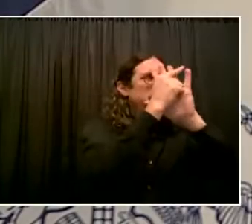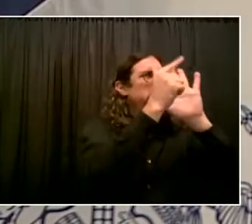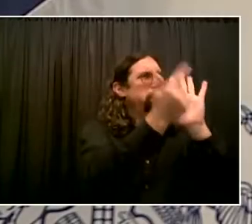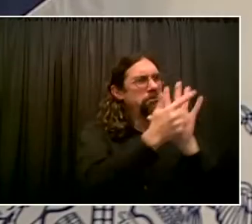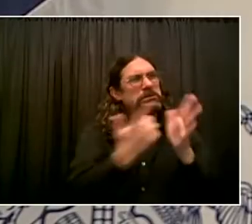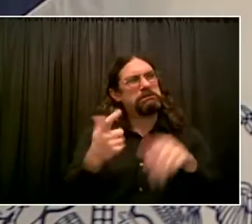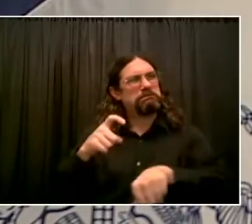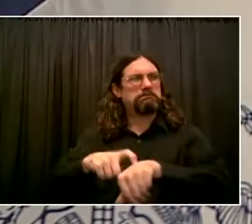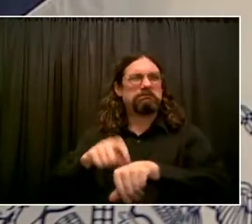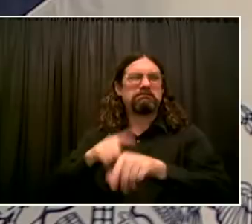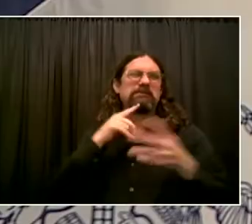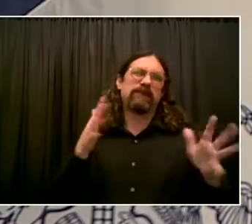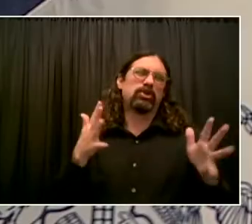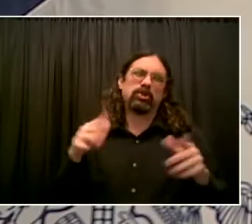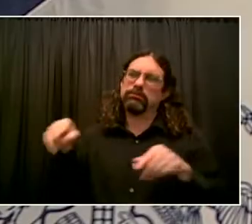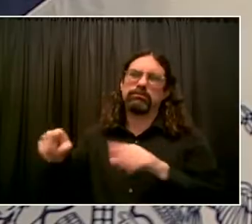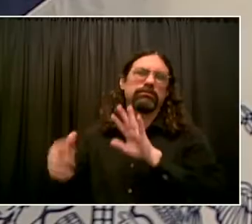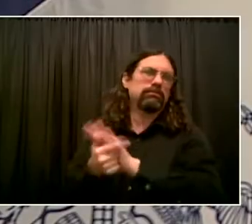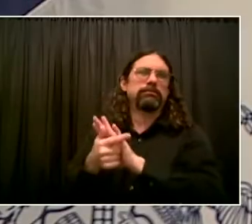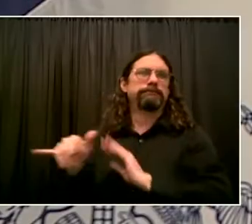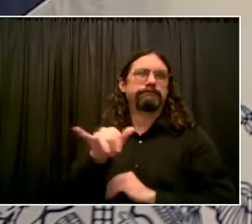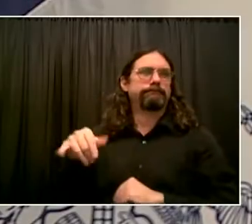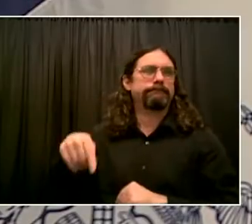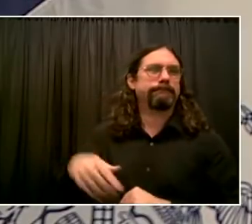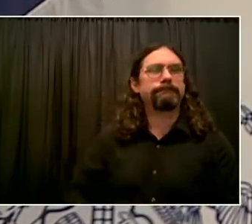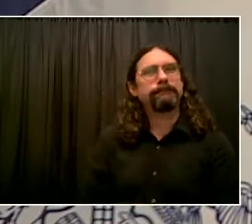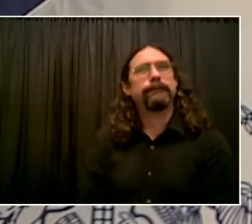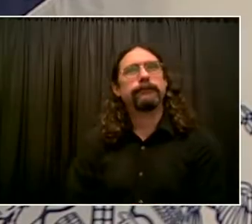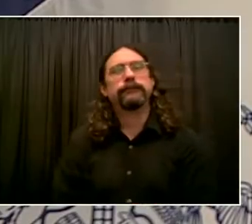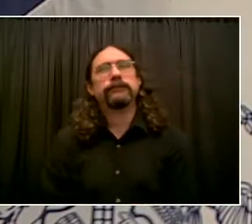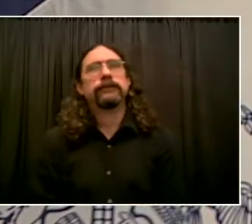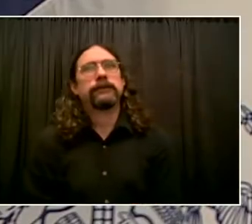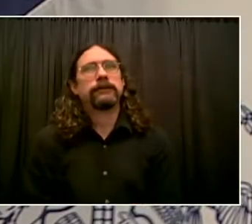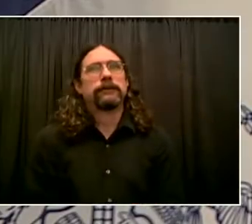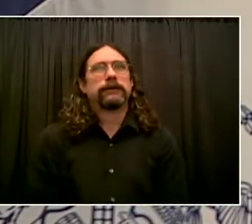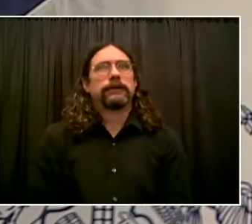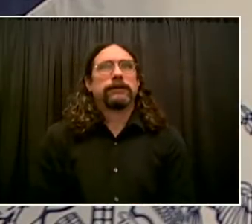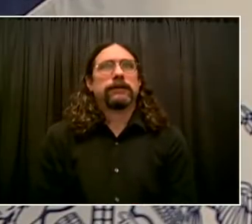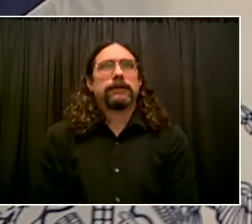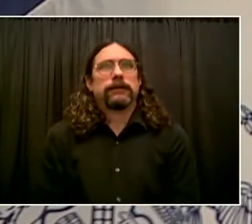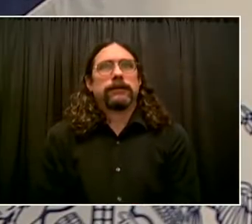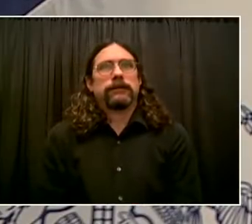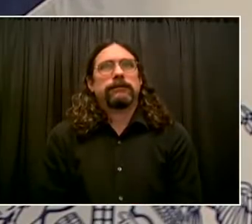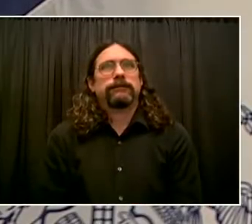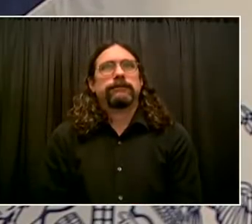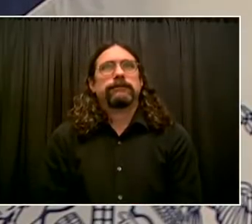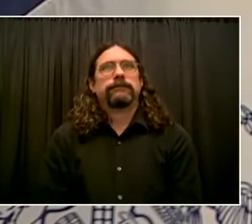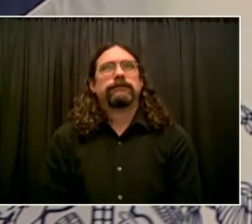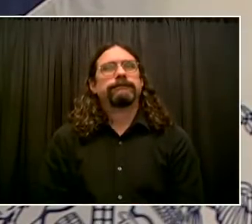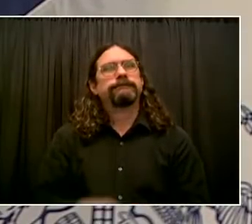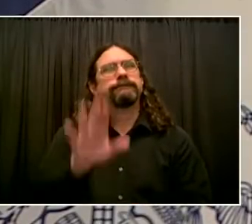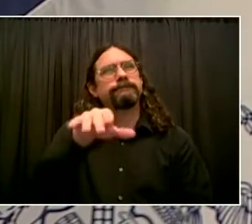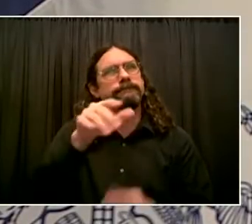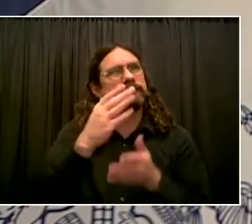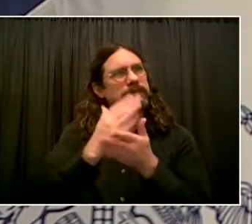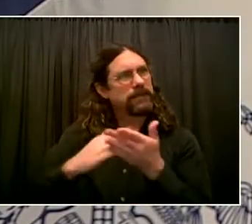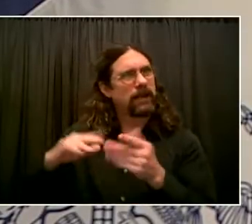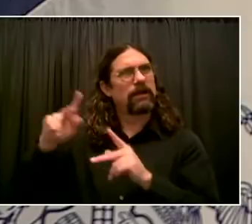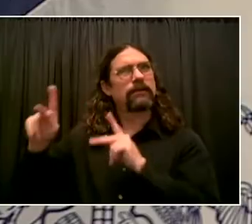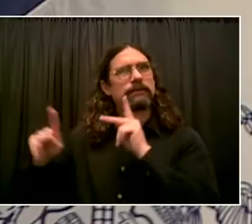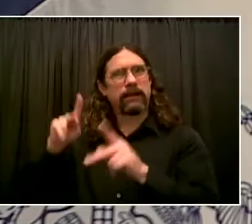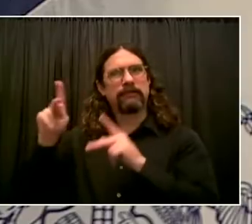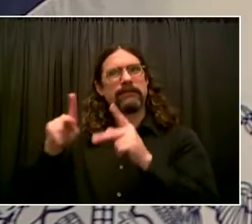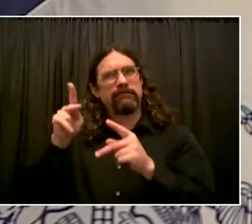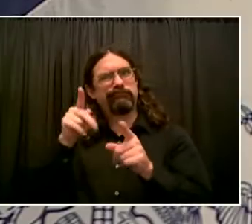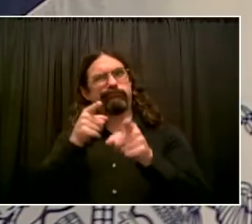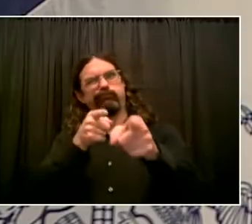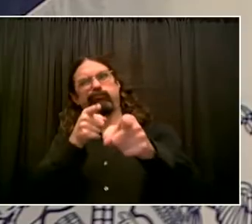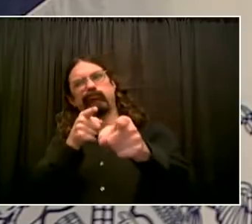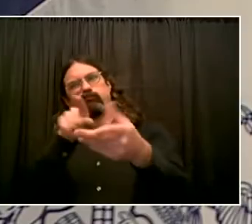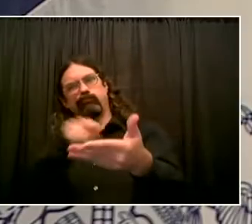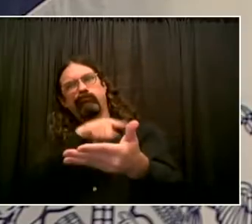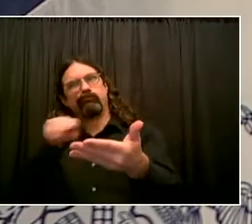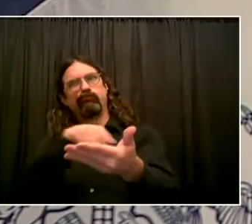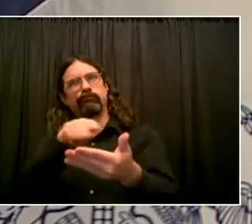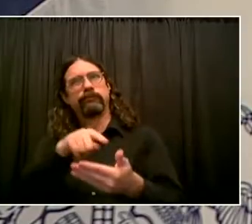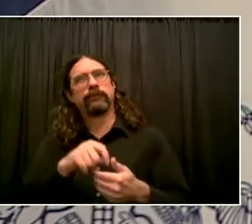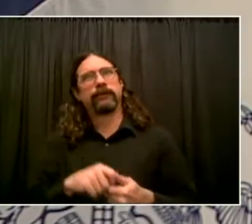WHAT DO YOU SAY TO CRITICS